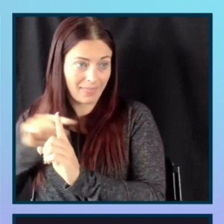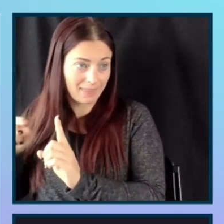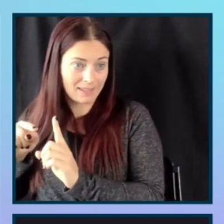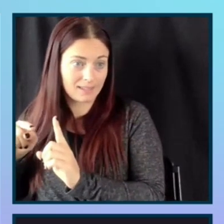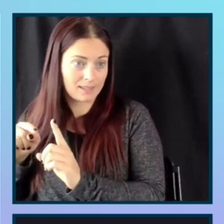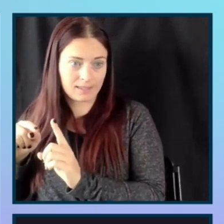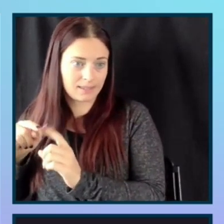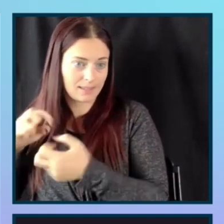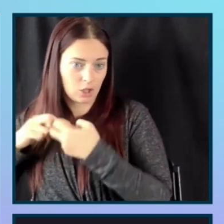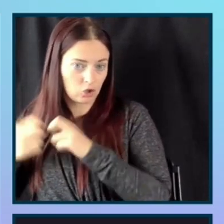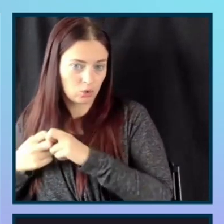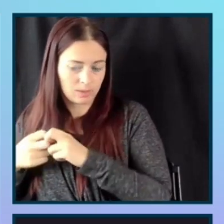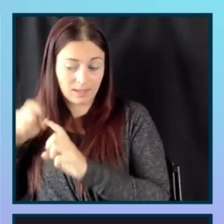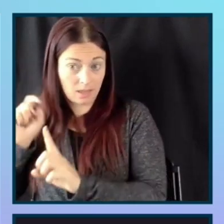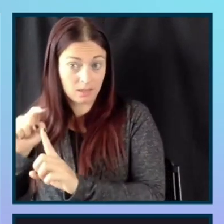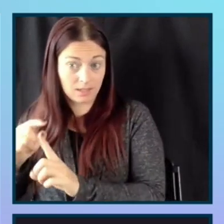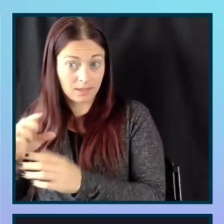but we need to understand why we are doing it.